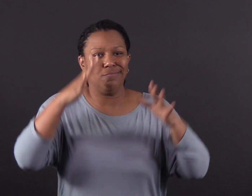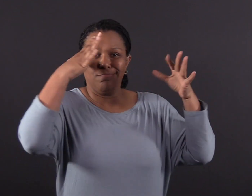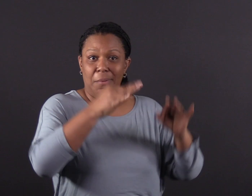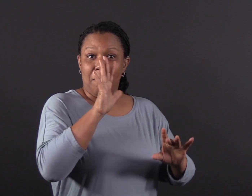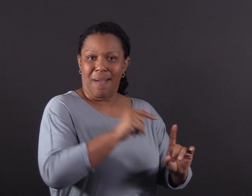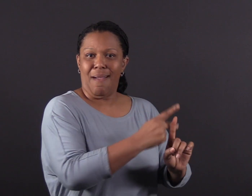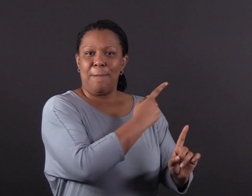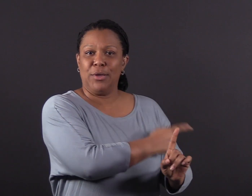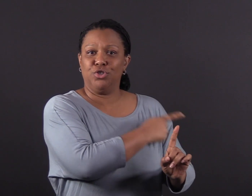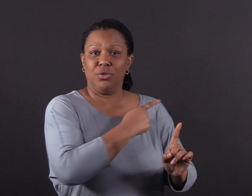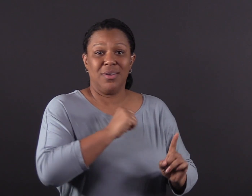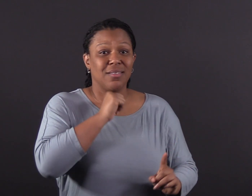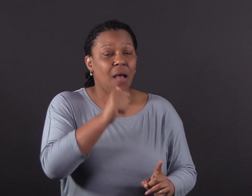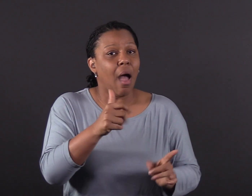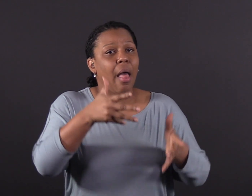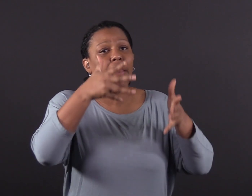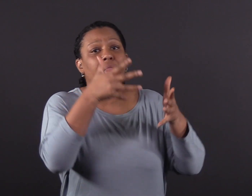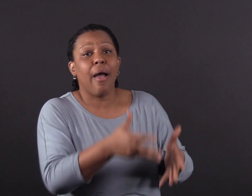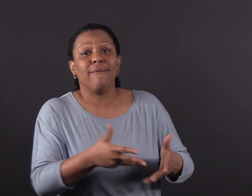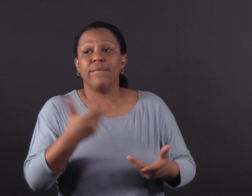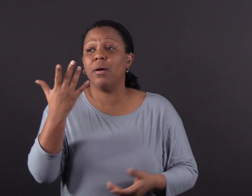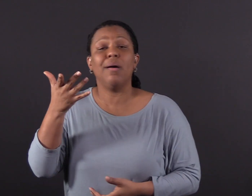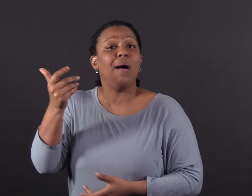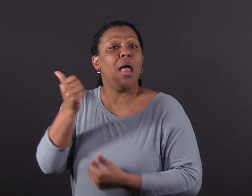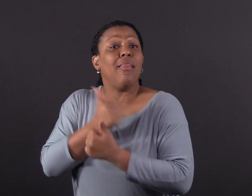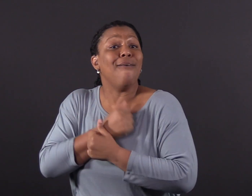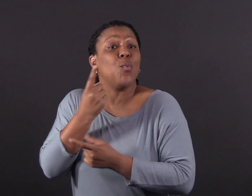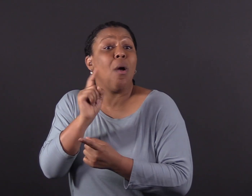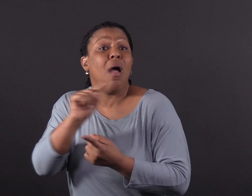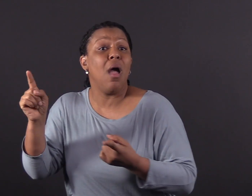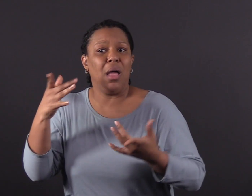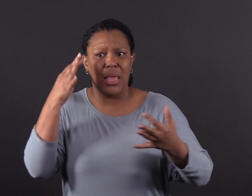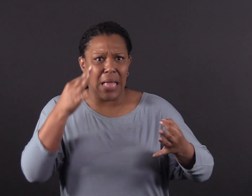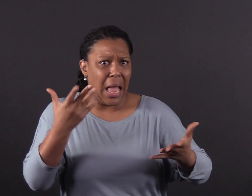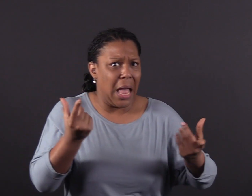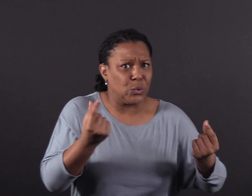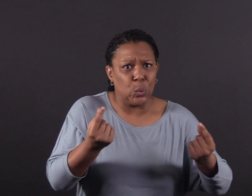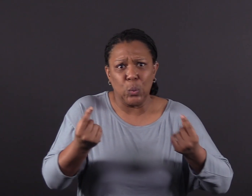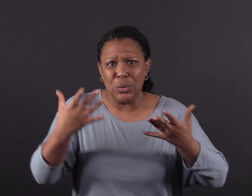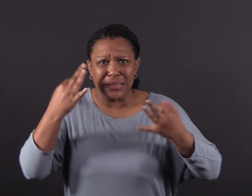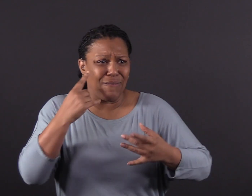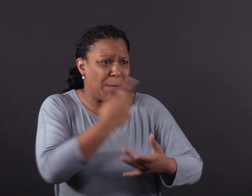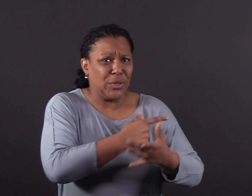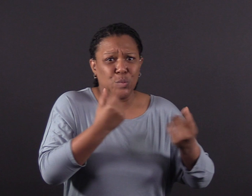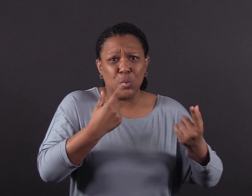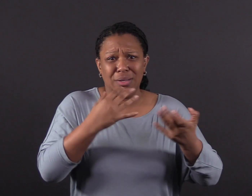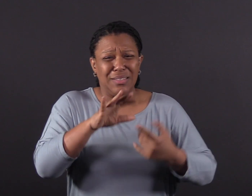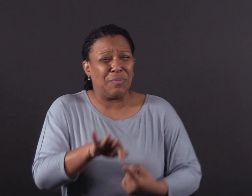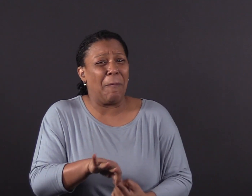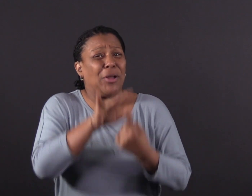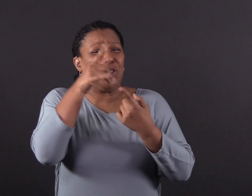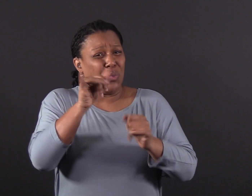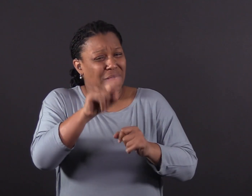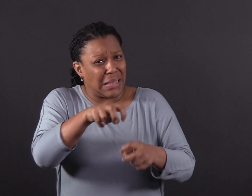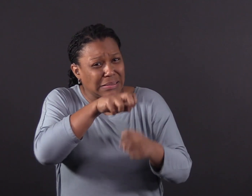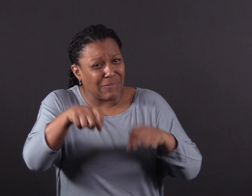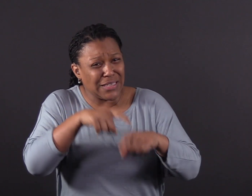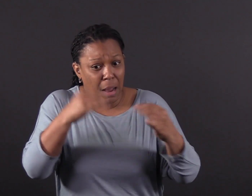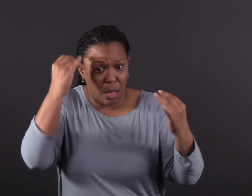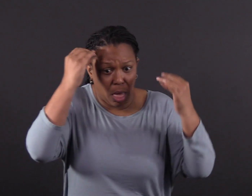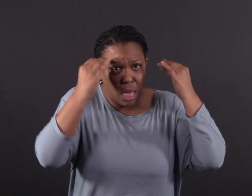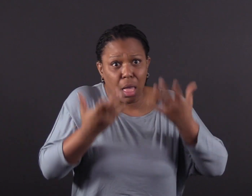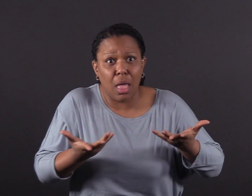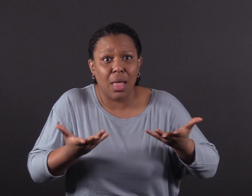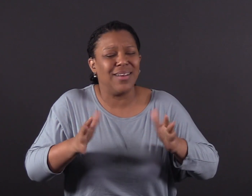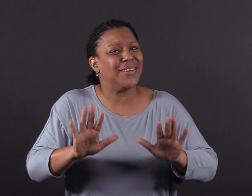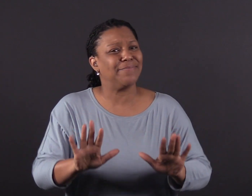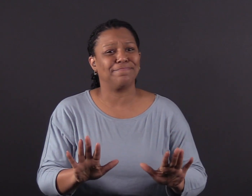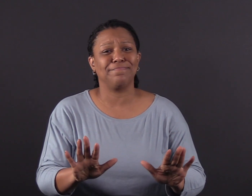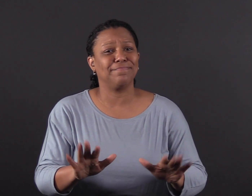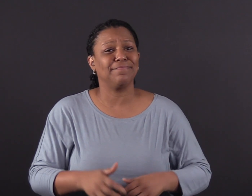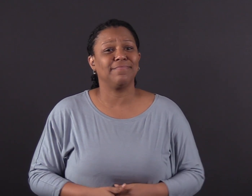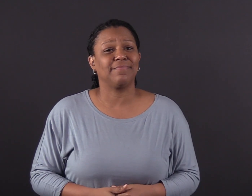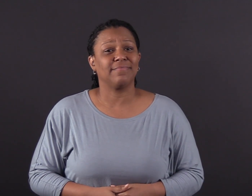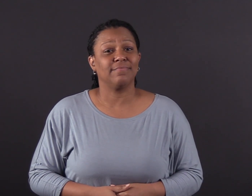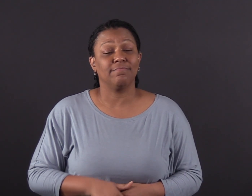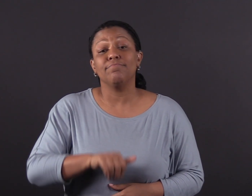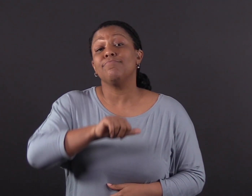and not left to the loved ones to decide for the patient especially during difficult times.